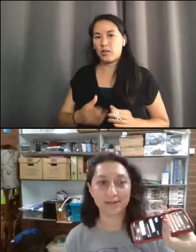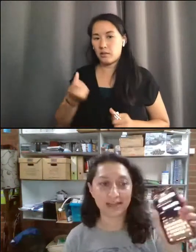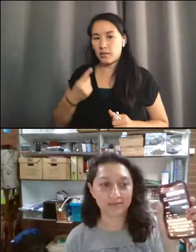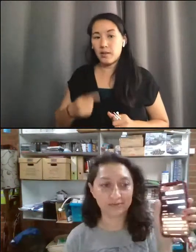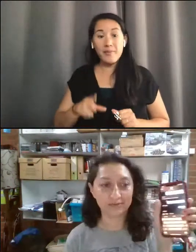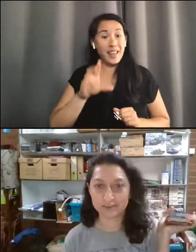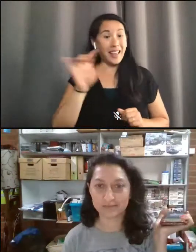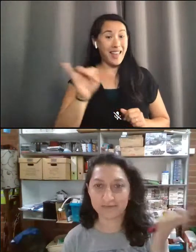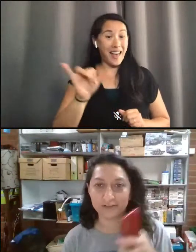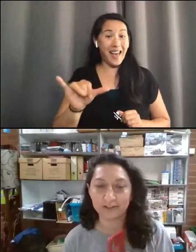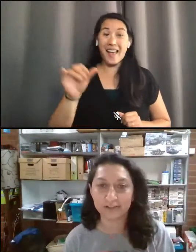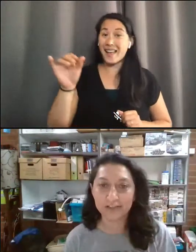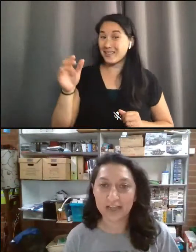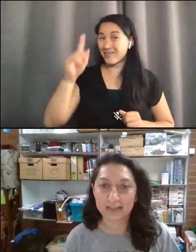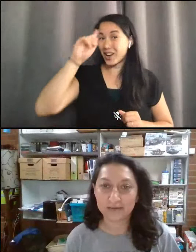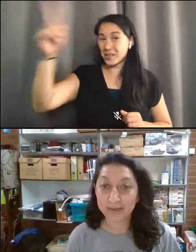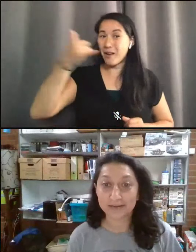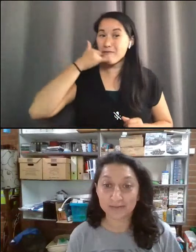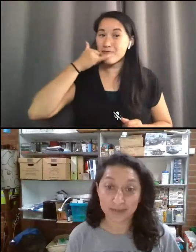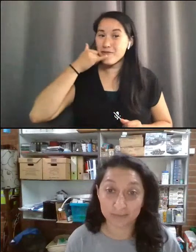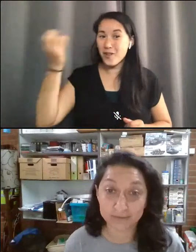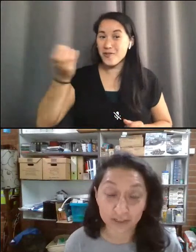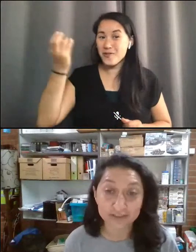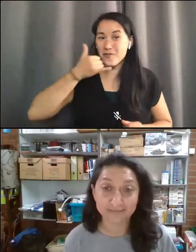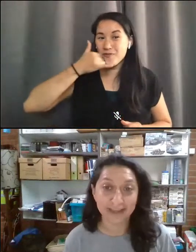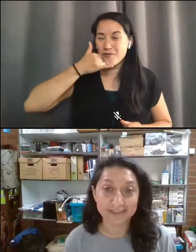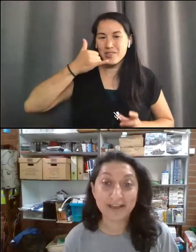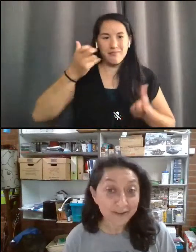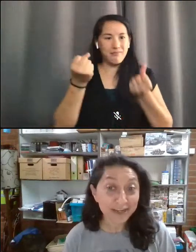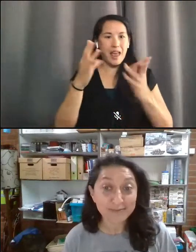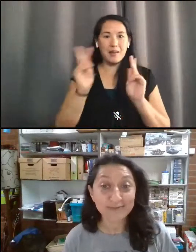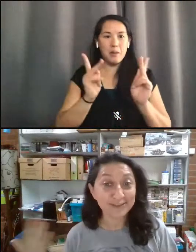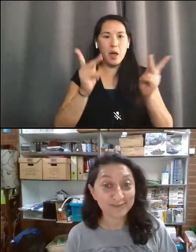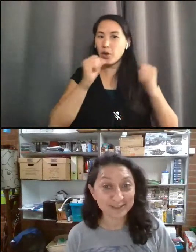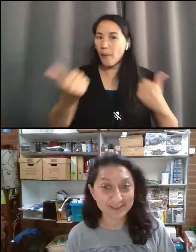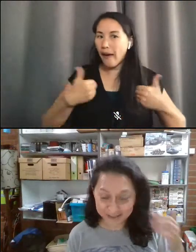we have called a smartphone and many people don't have a smartphone yet but for those of us who do